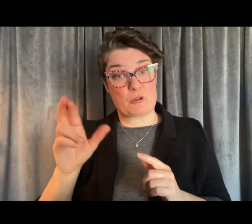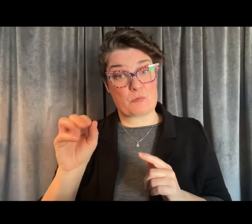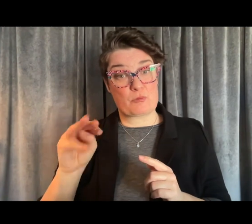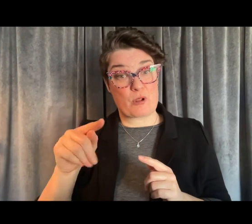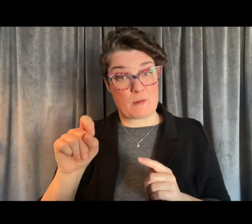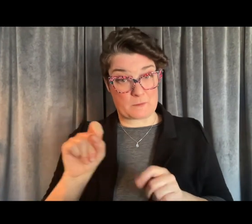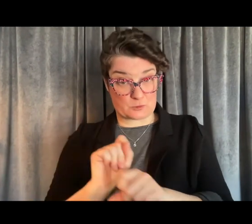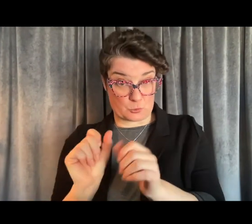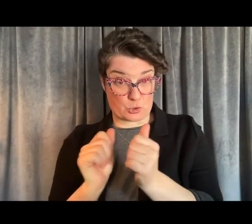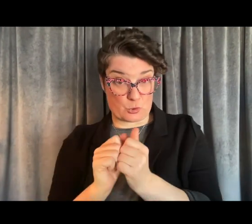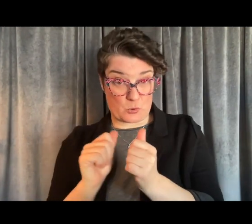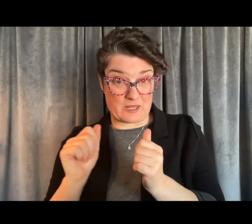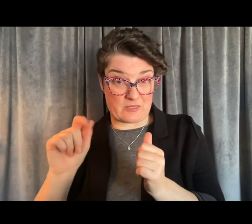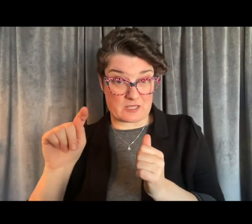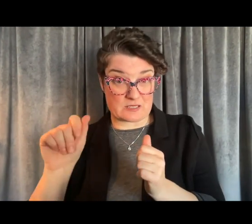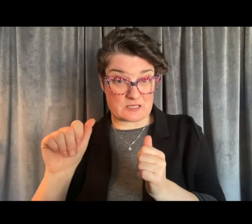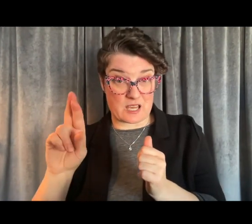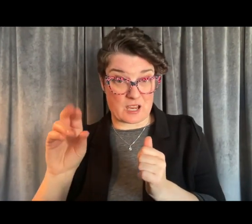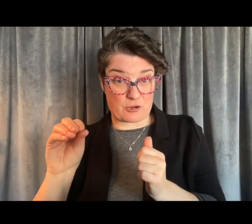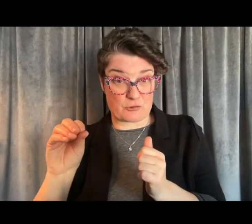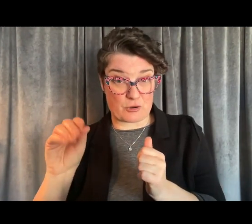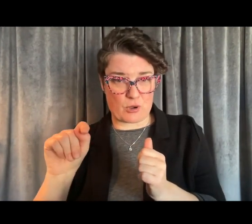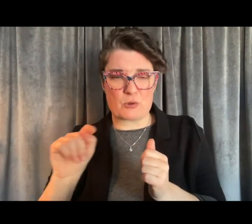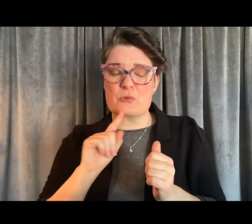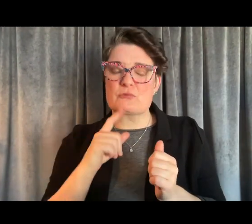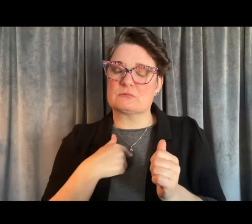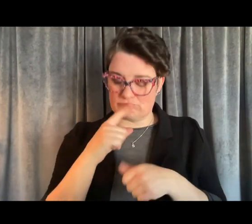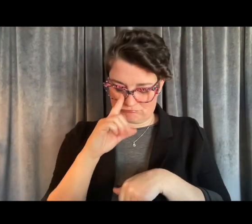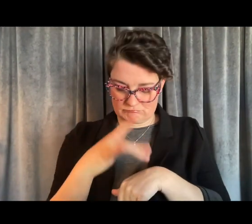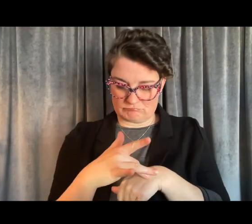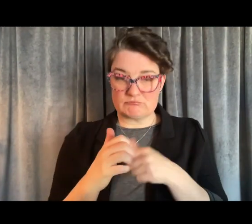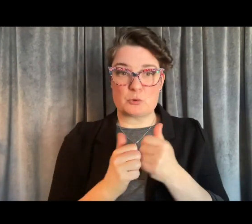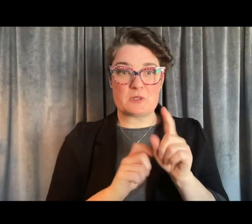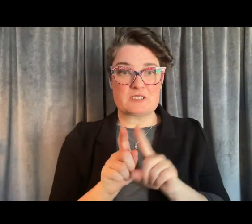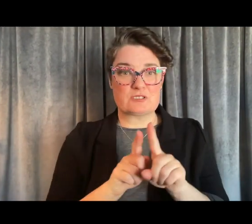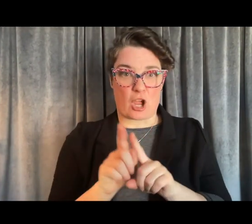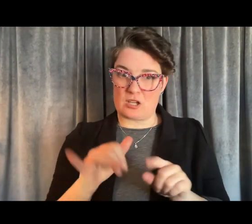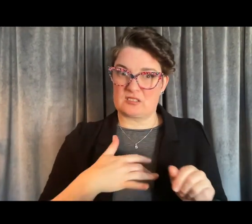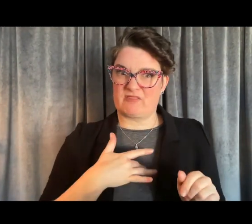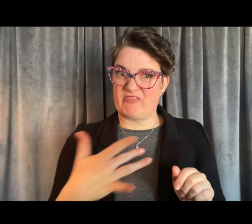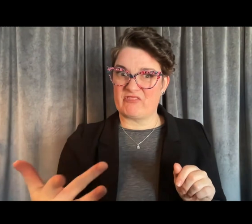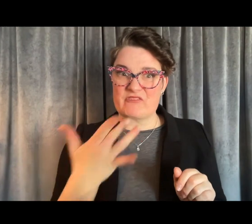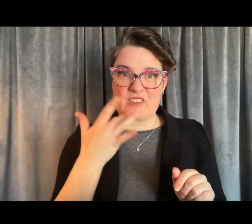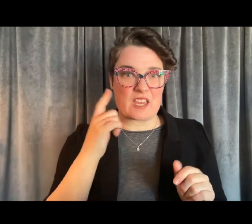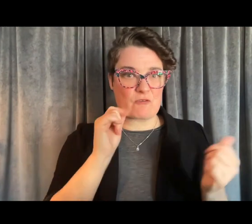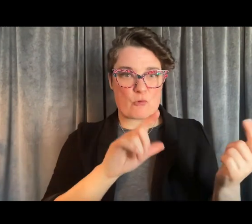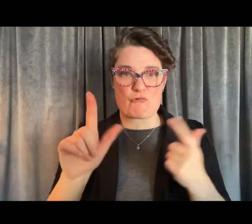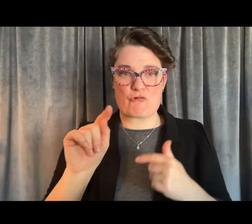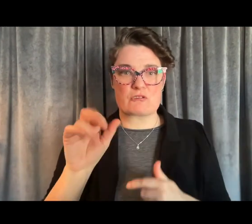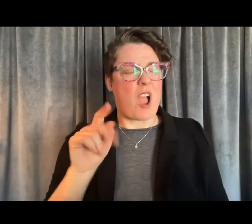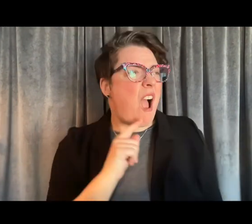I'm obsessed with the Star archetype, it's my favorite card in the whole deck. Rebekah: Me too! Socket: Really?